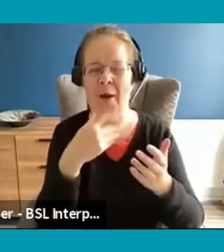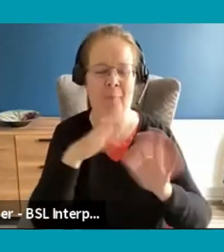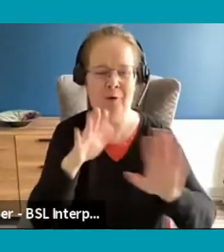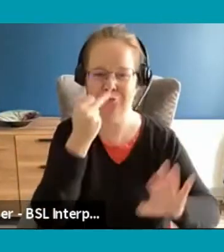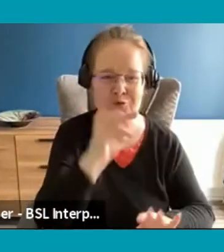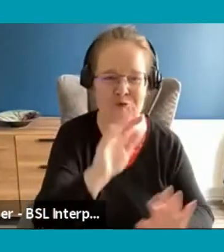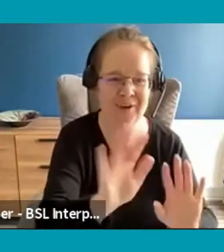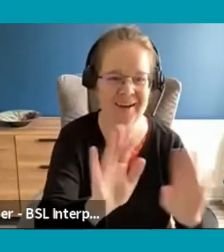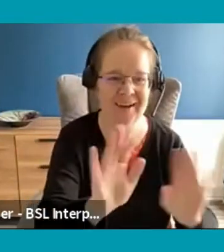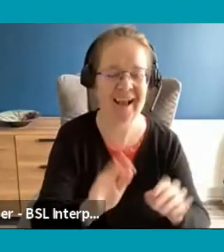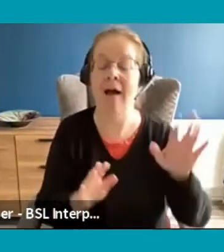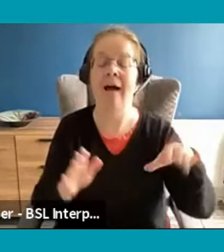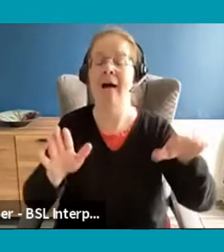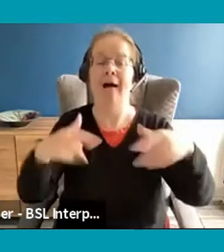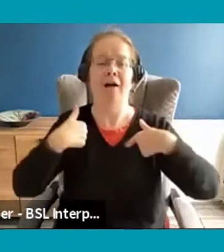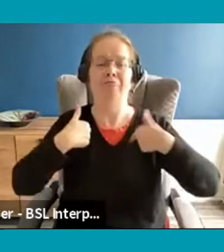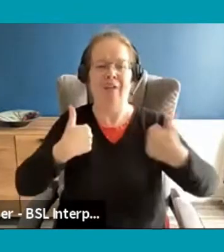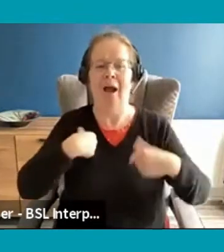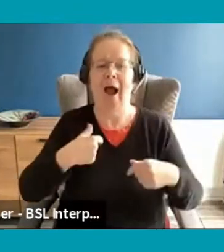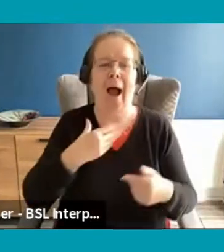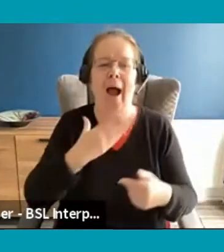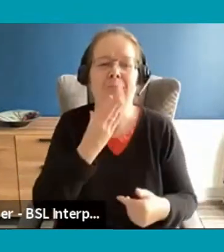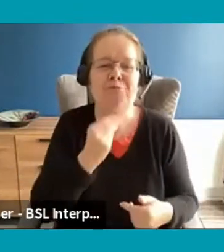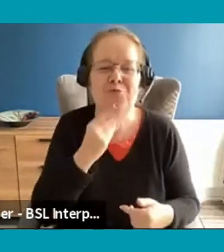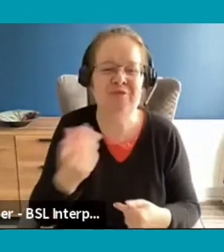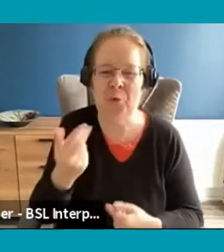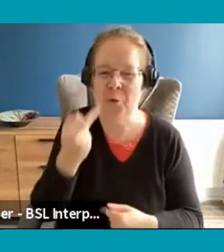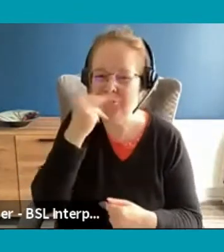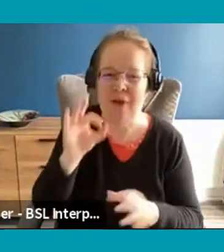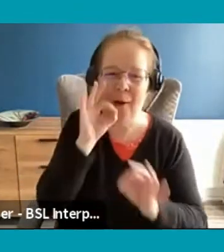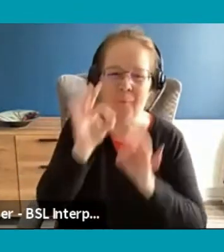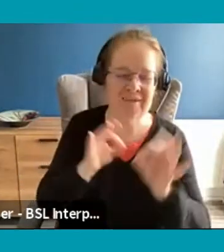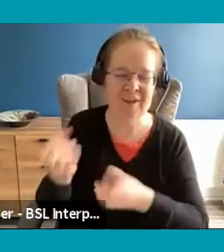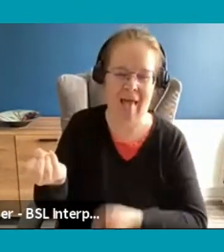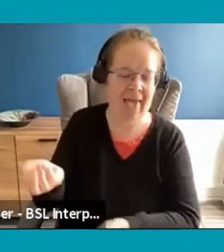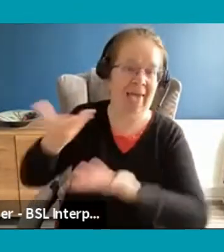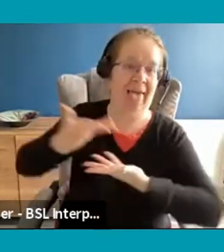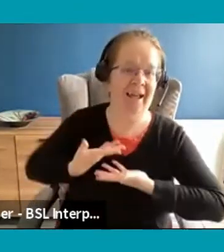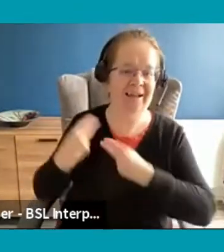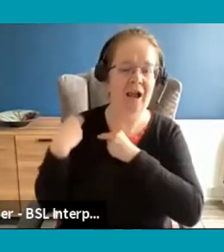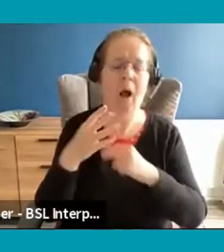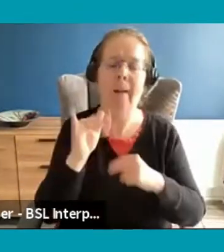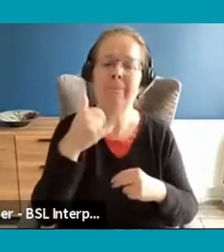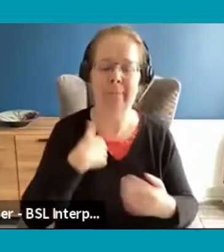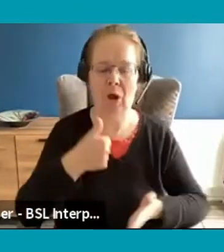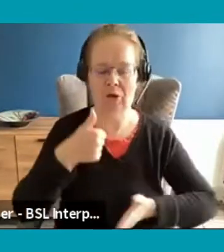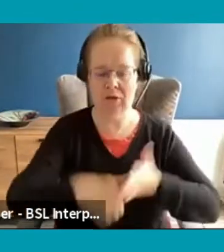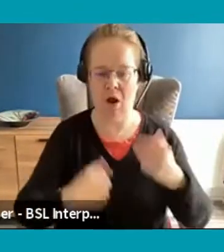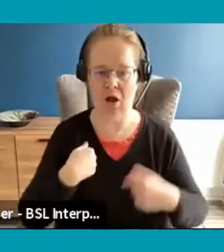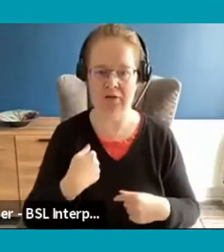No problem, I'm used to people doing things like that to me, but I'm perhaps if I can just start off by saying that I am